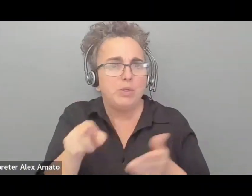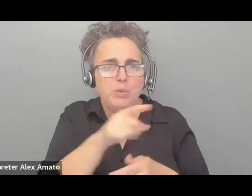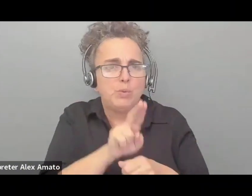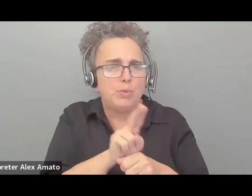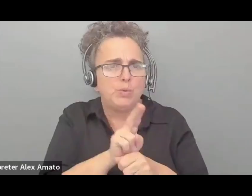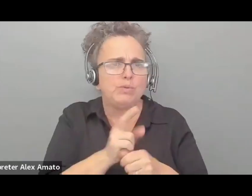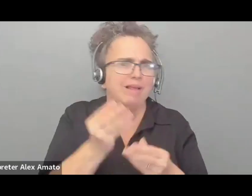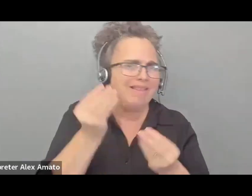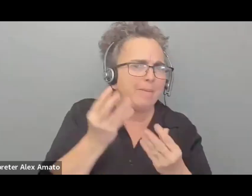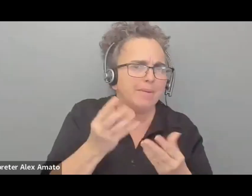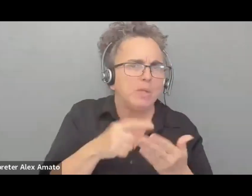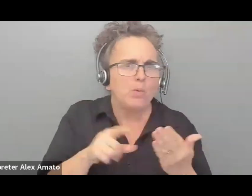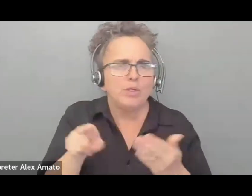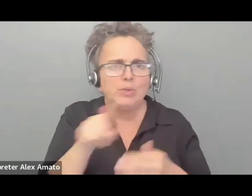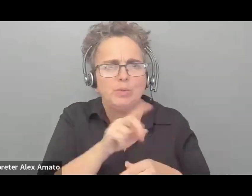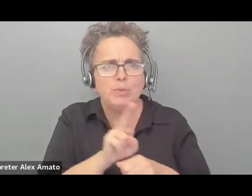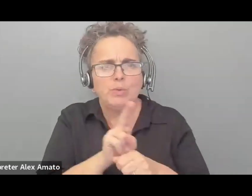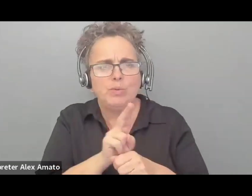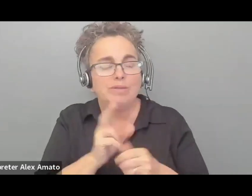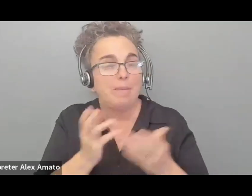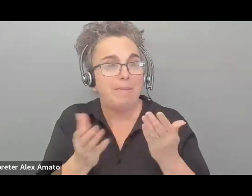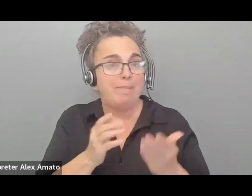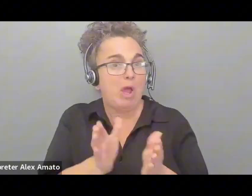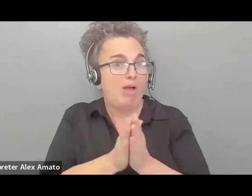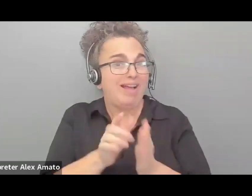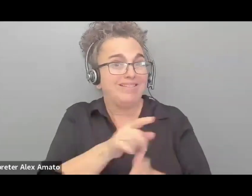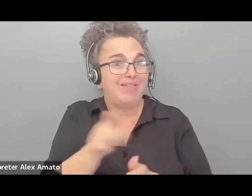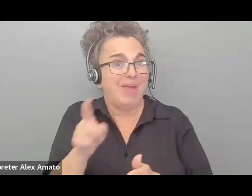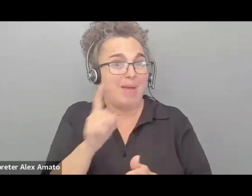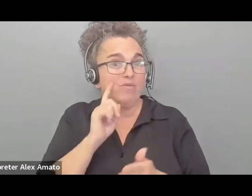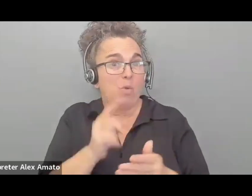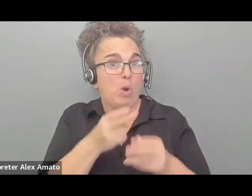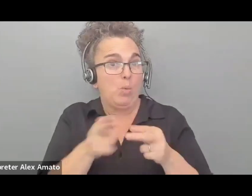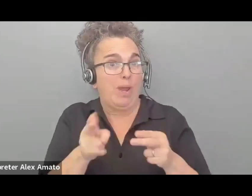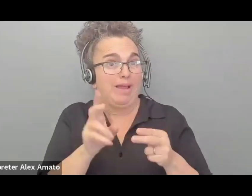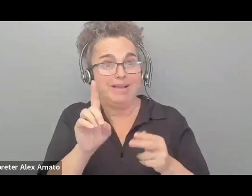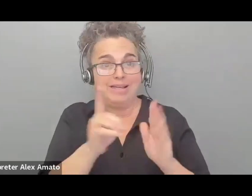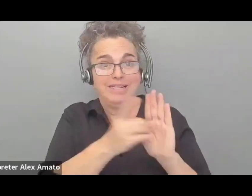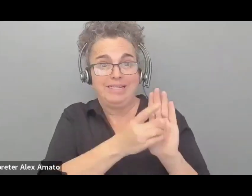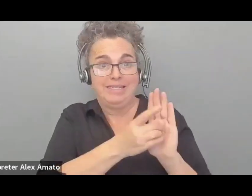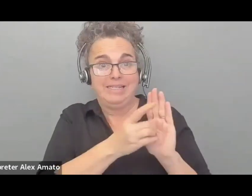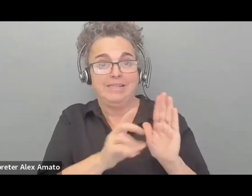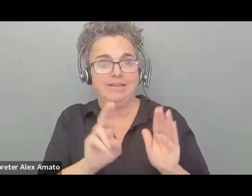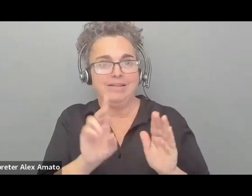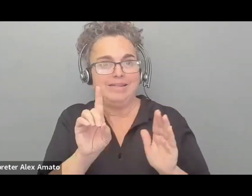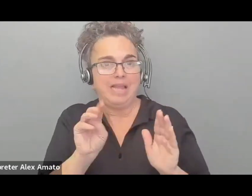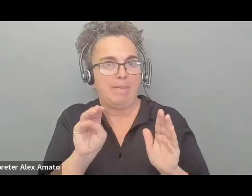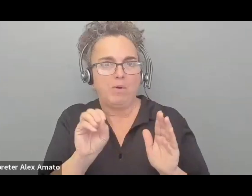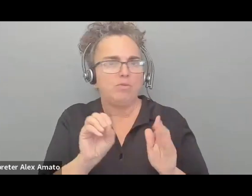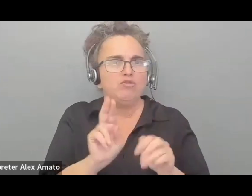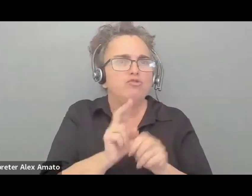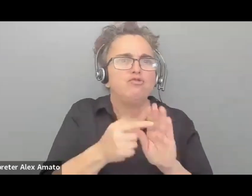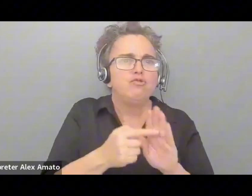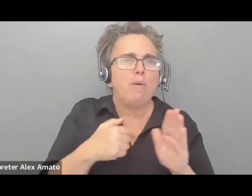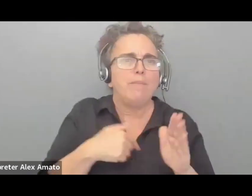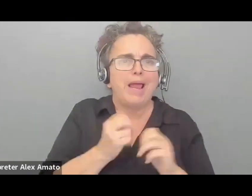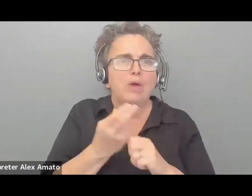Maybe I even ask them for a quick demo of them just navigating a basic page like the guardian and just go, Hey, could you just show me